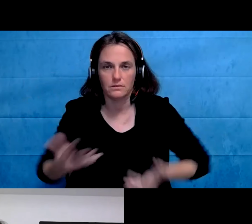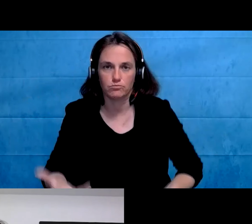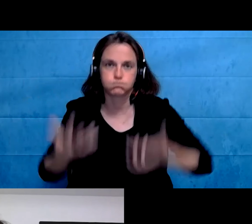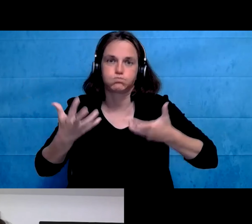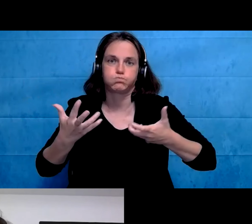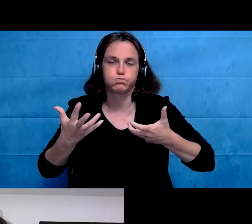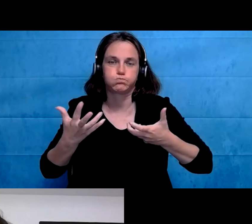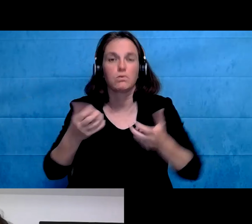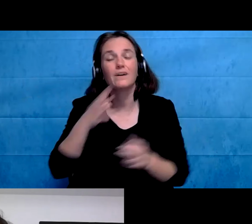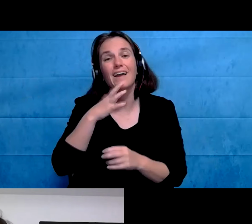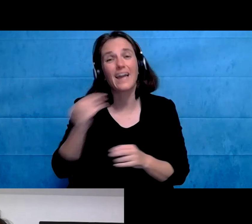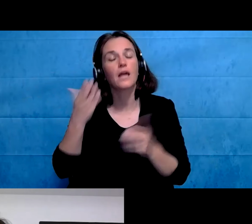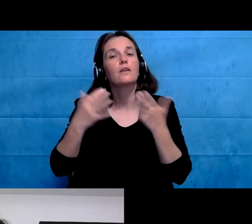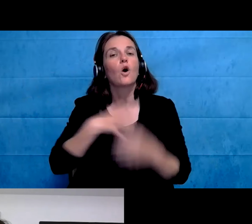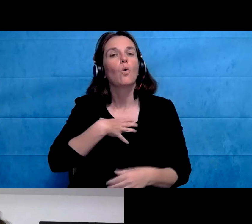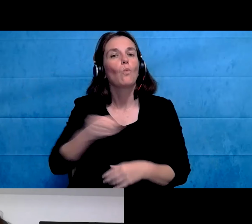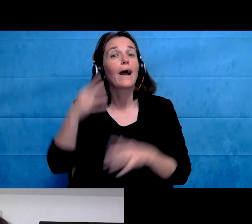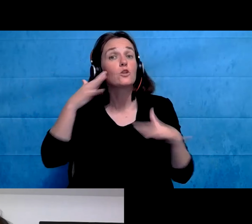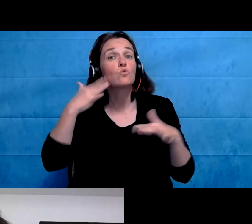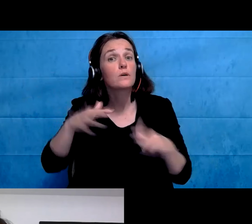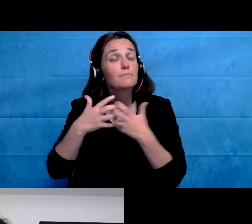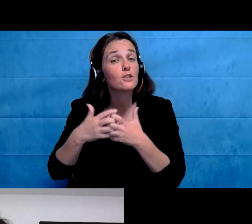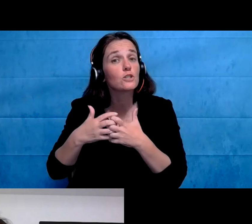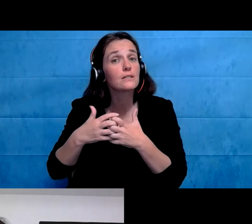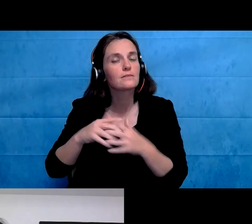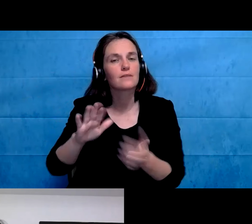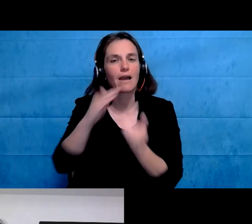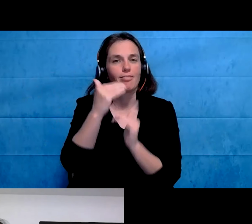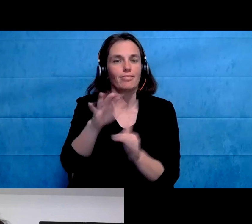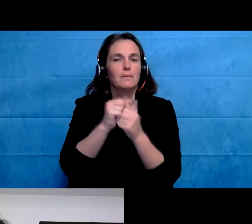things like white noise machines and limit their sensory input because that can